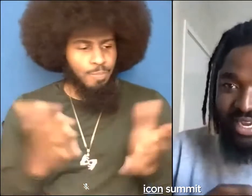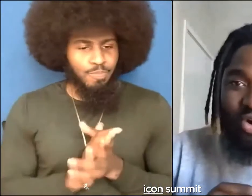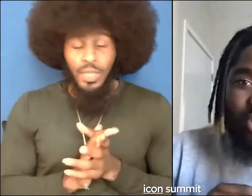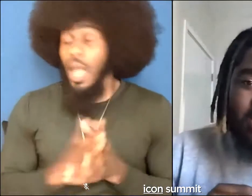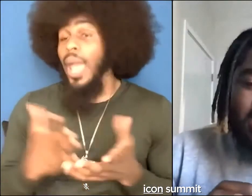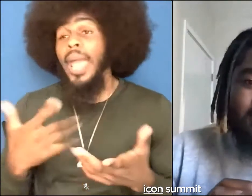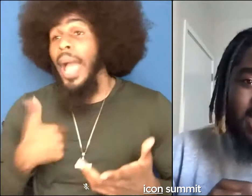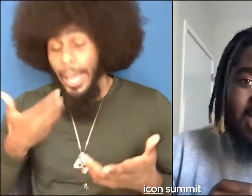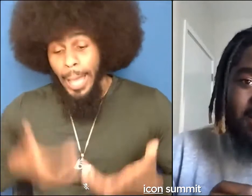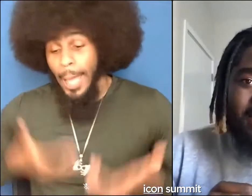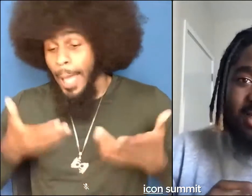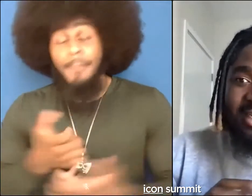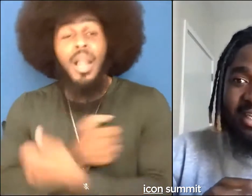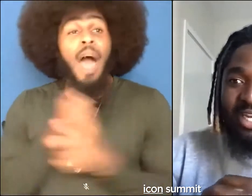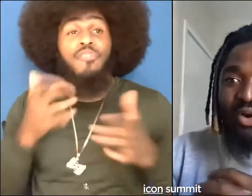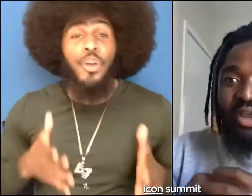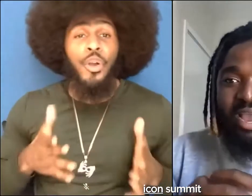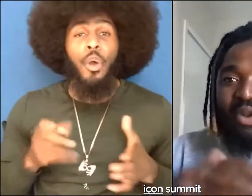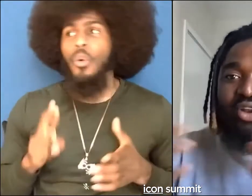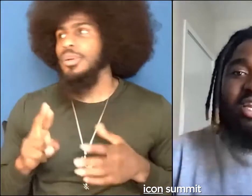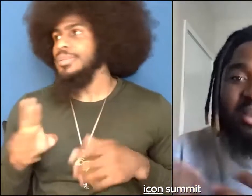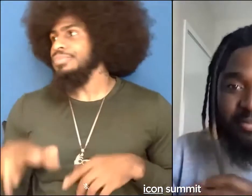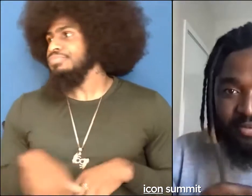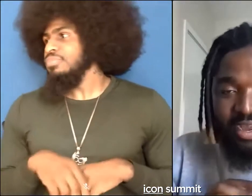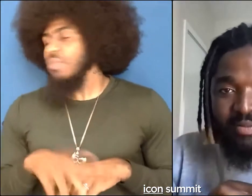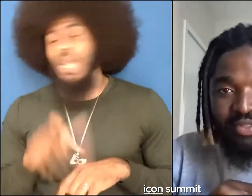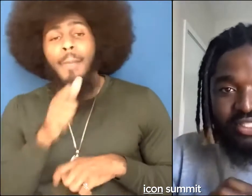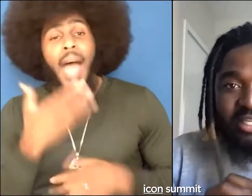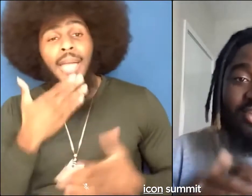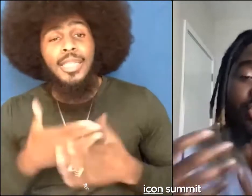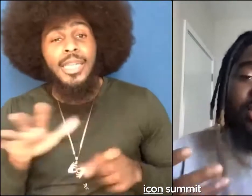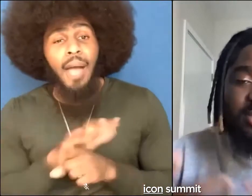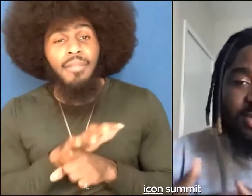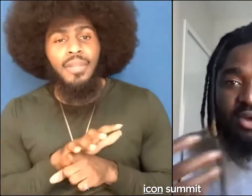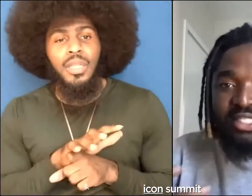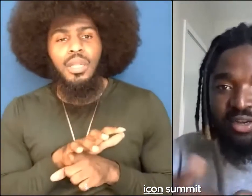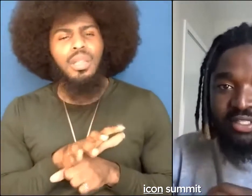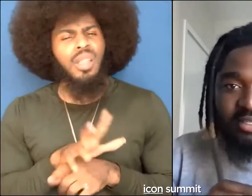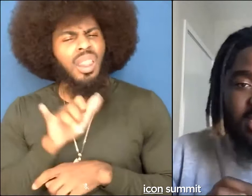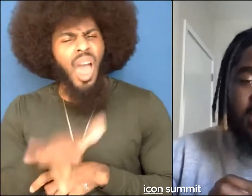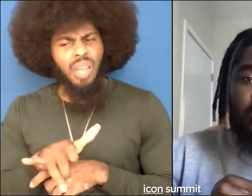Or in the negative side, I'm not good enough. Those are the kinds of stories that we tell ourselves.